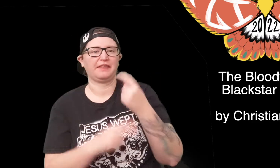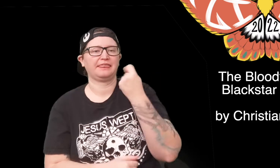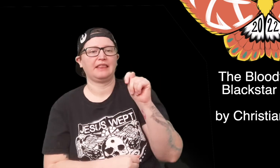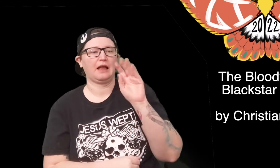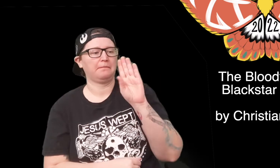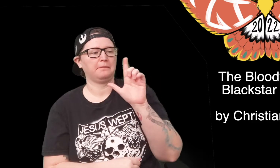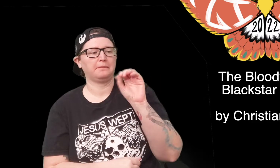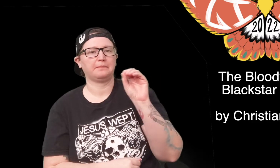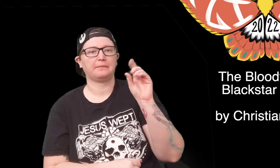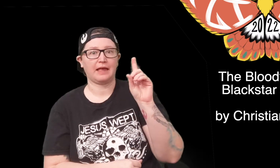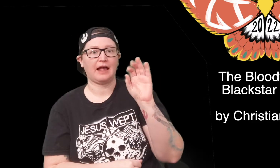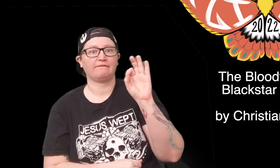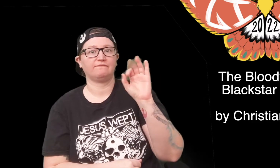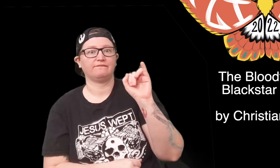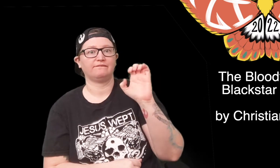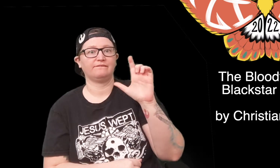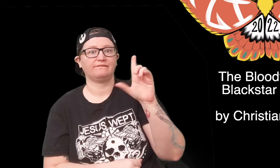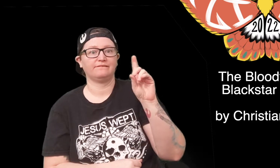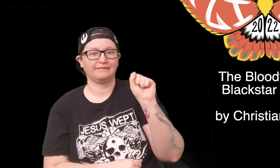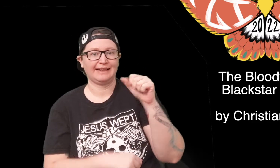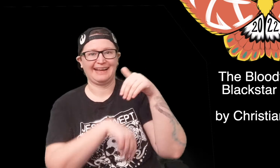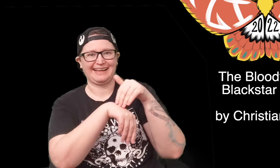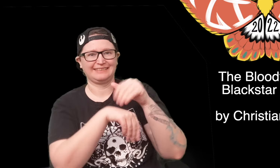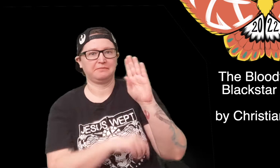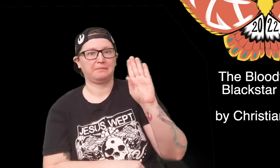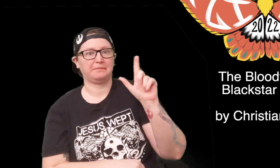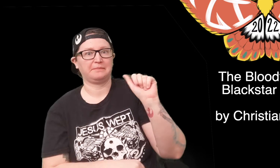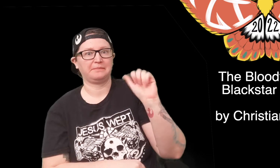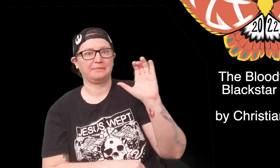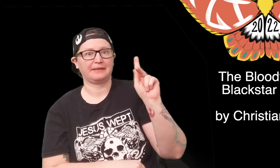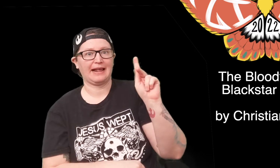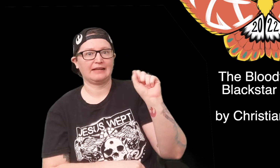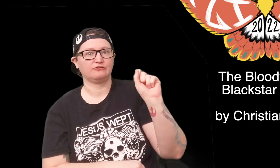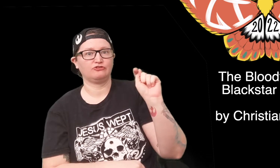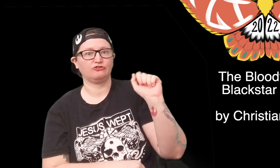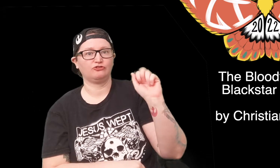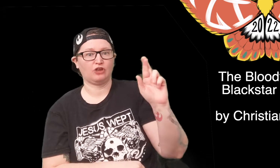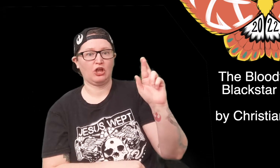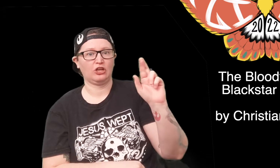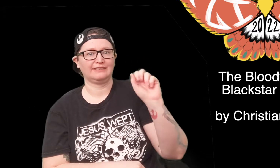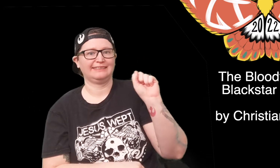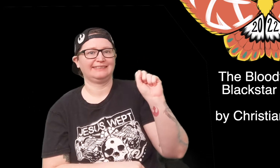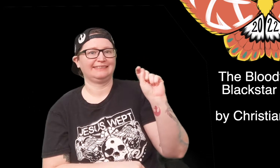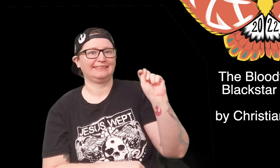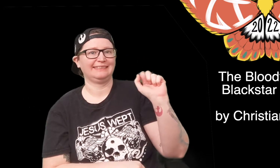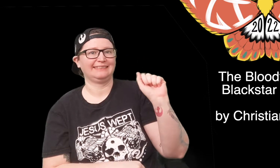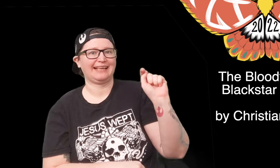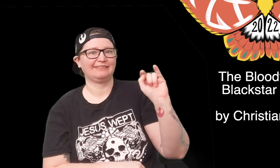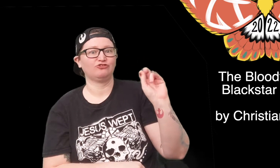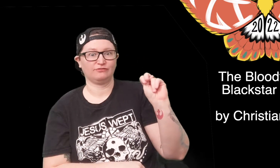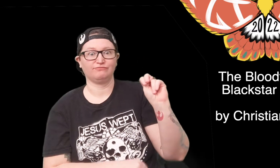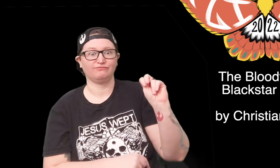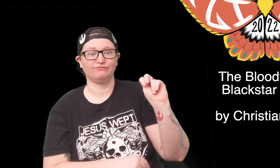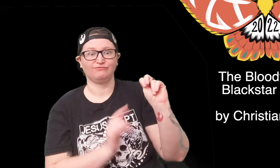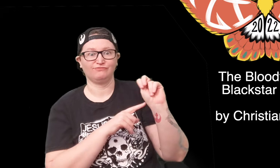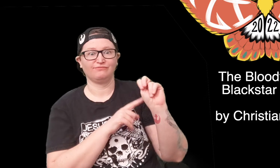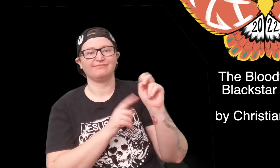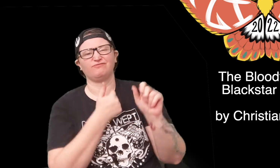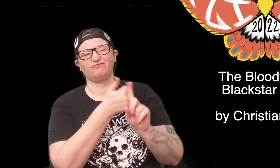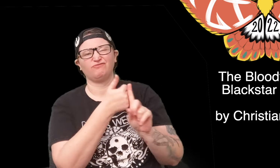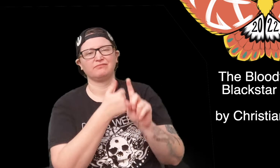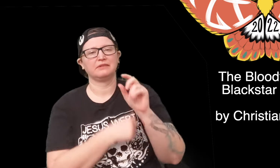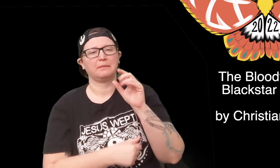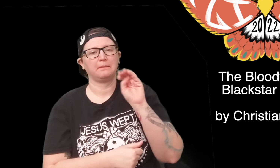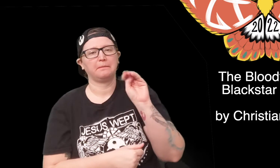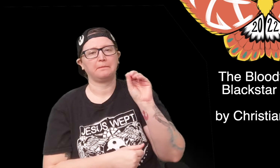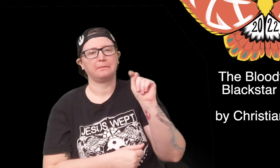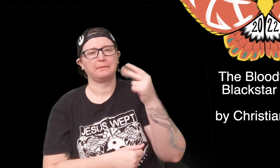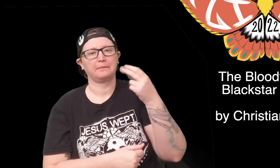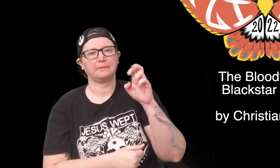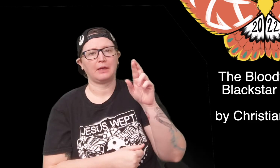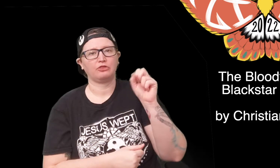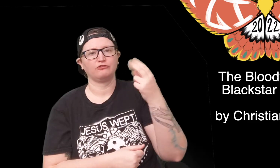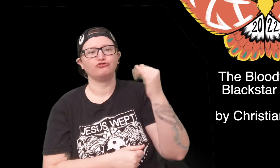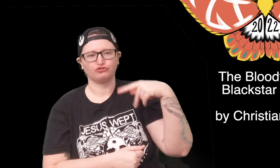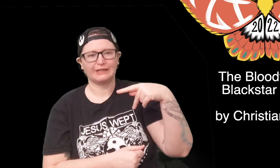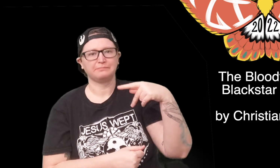Next is called The Bloodfields at Blackstar Station.